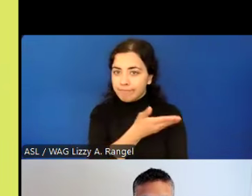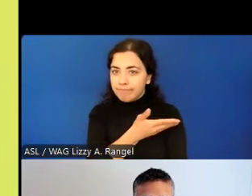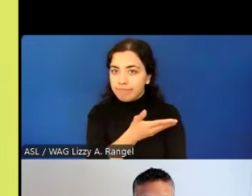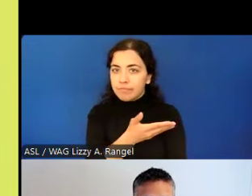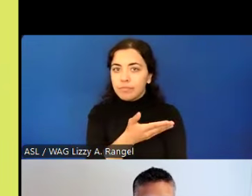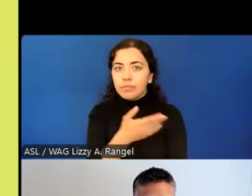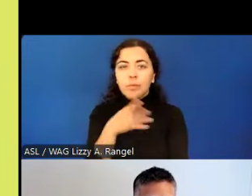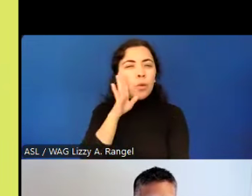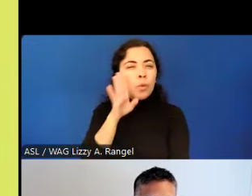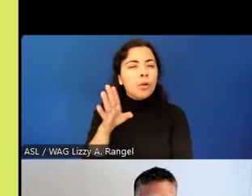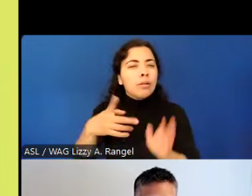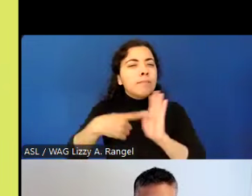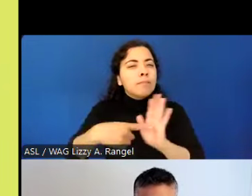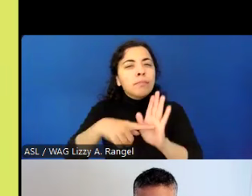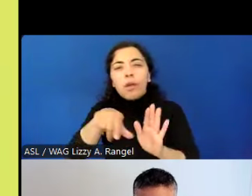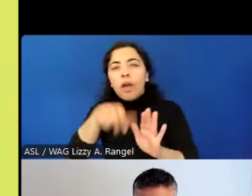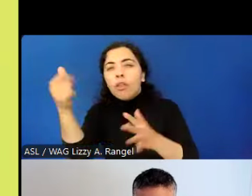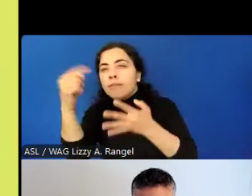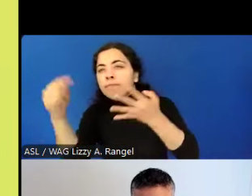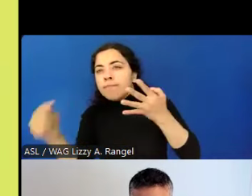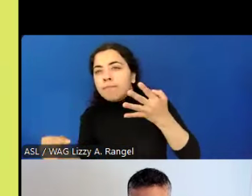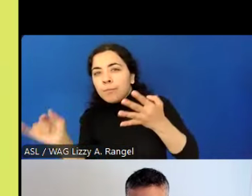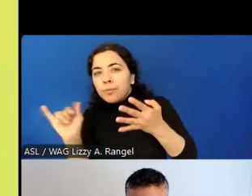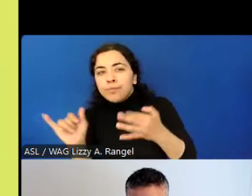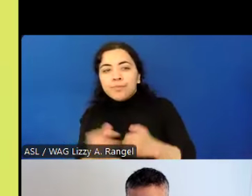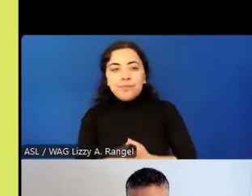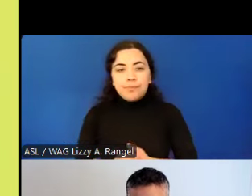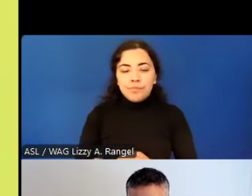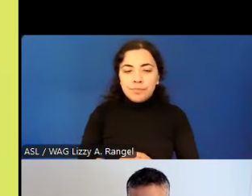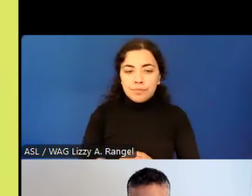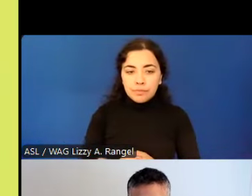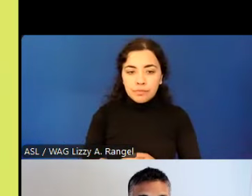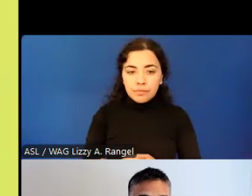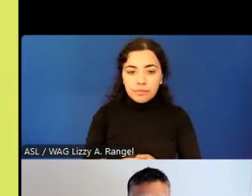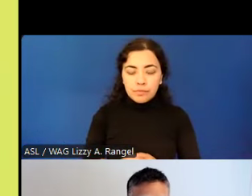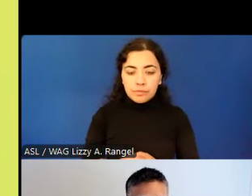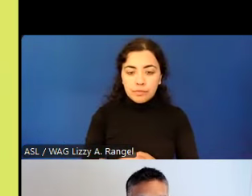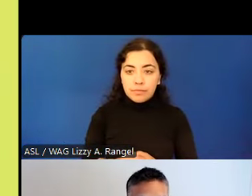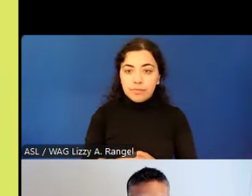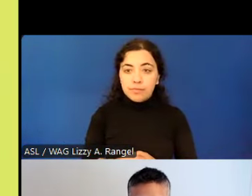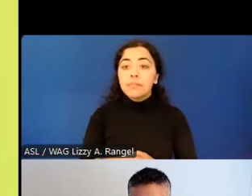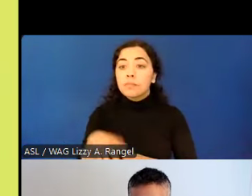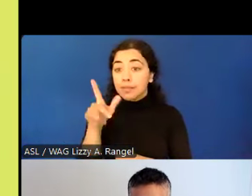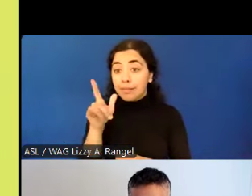other instances as well that we'll join. And I put a link to that in the Zoom chat